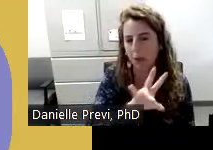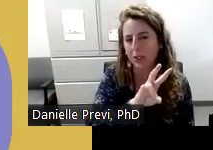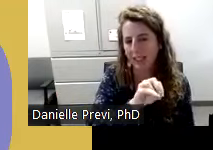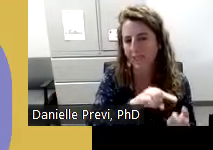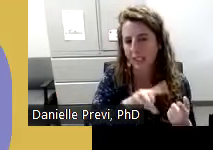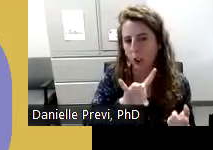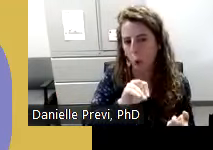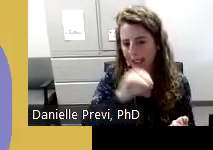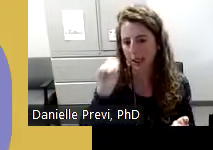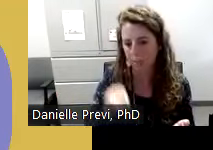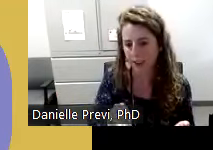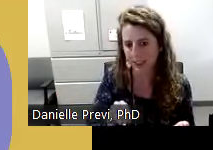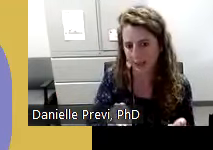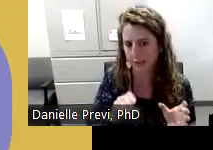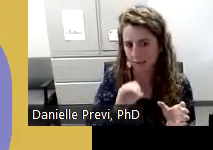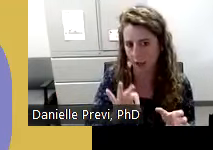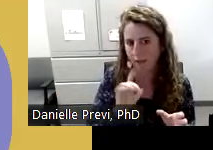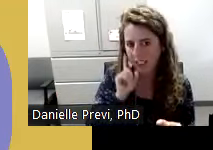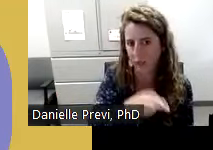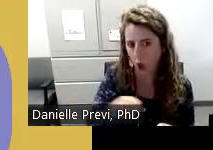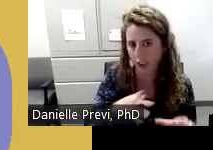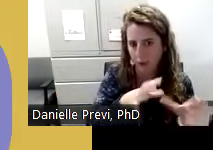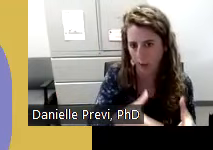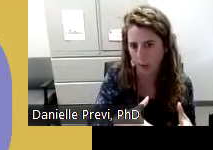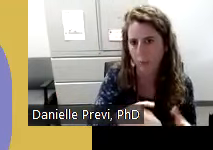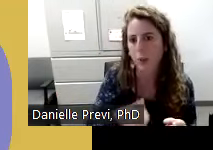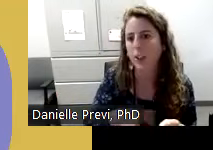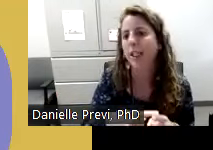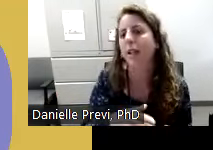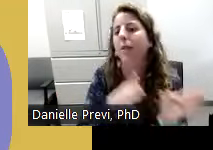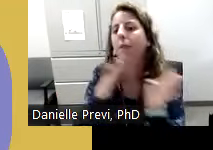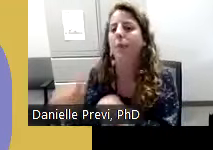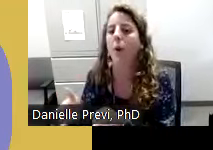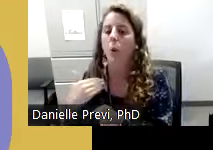okay. If we're looking at that, that's approximately 70-80% of those congenital